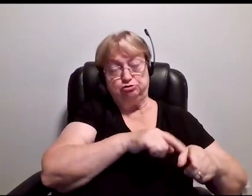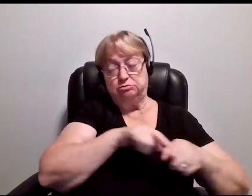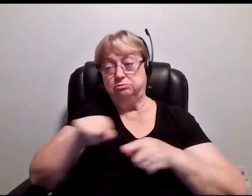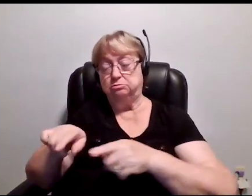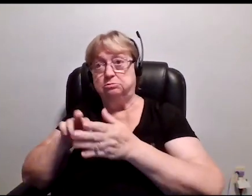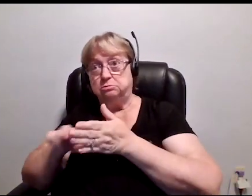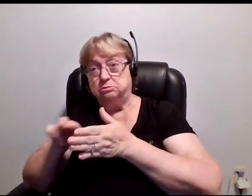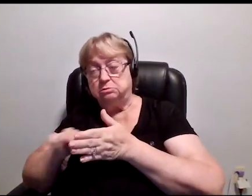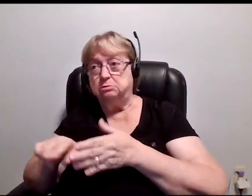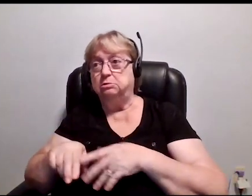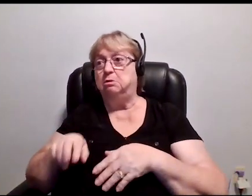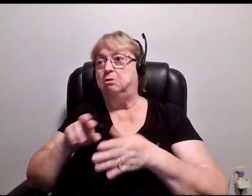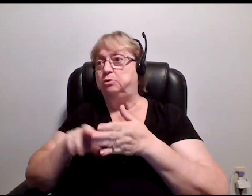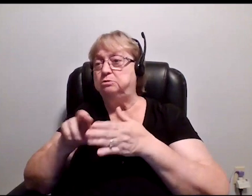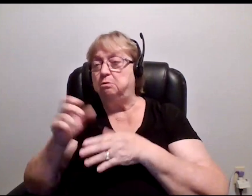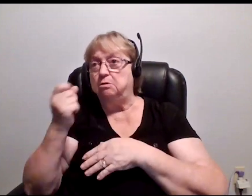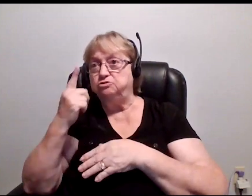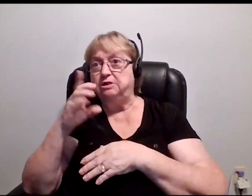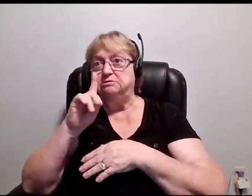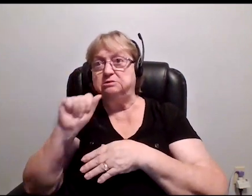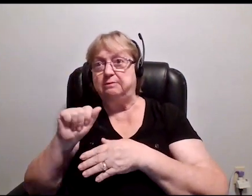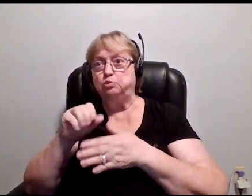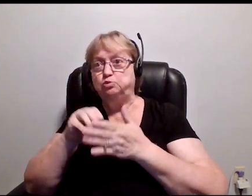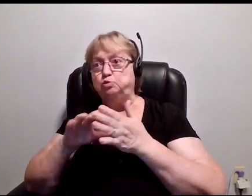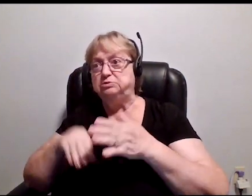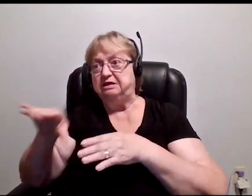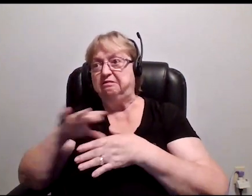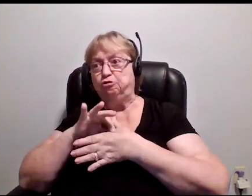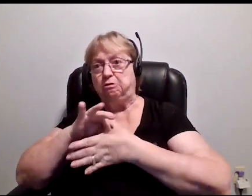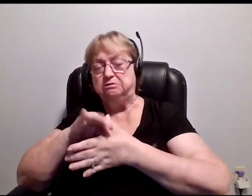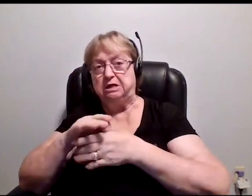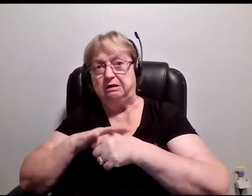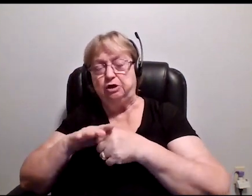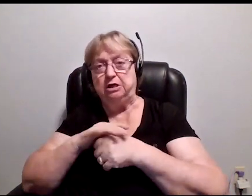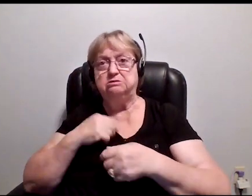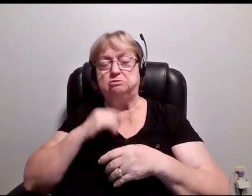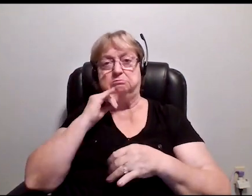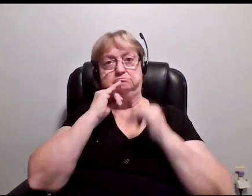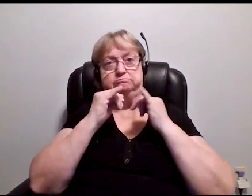of disabled students, in particular, content areas. They were interviewing blind students about their experiences